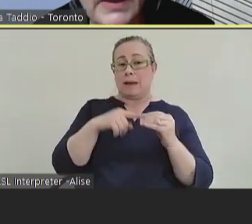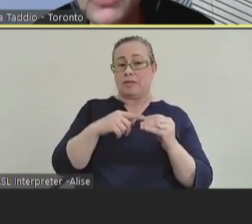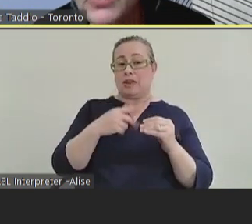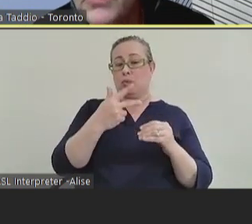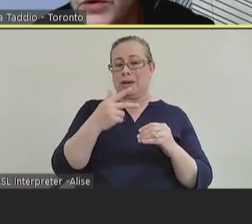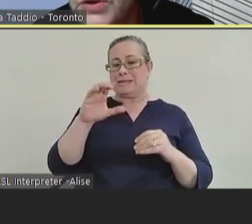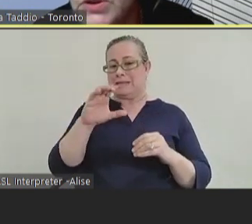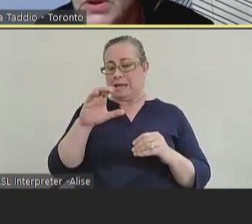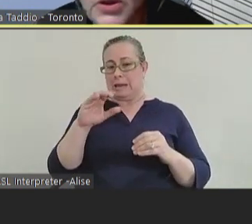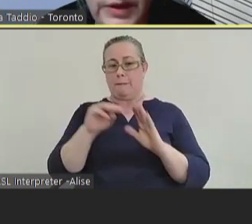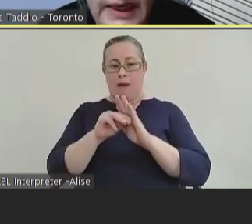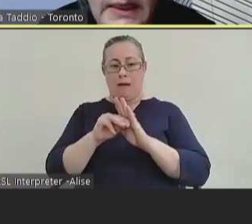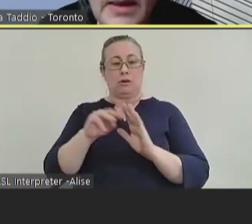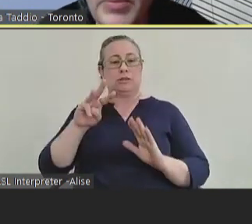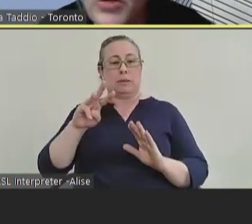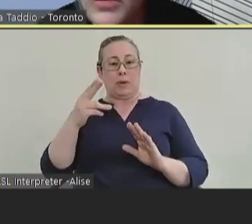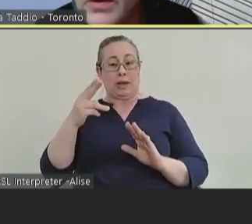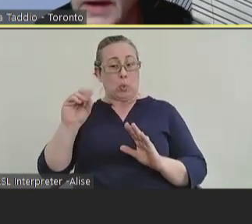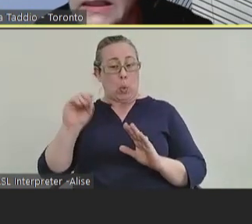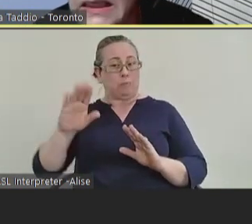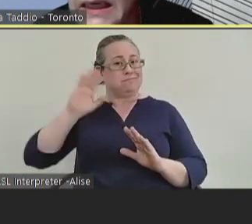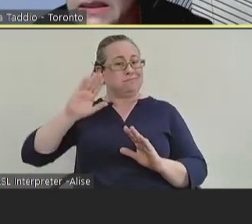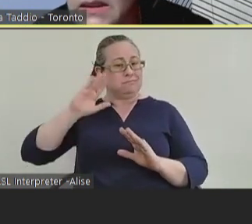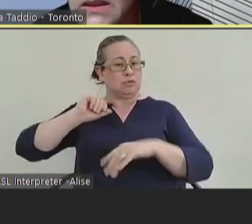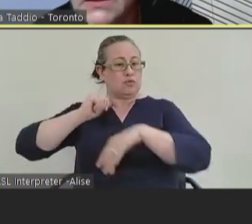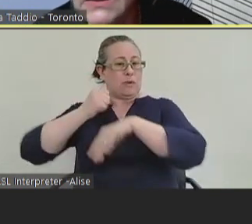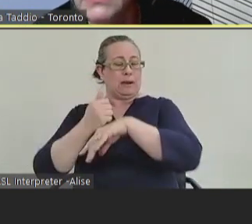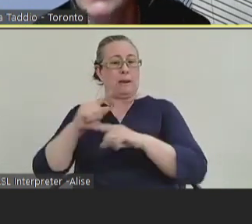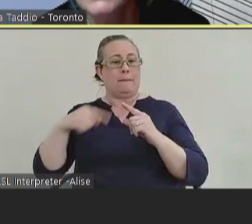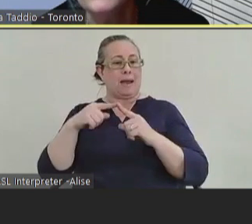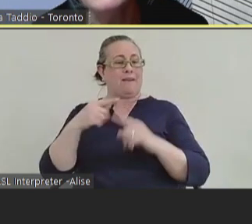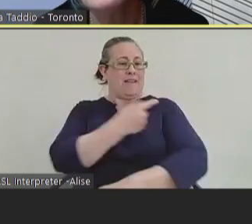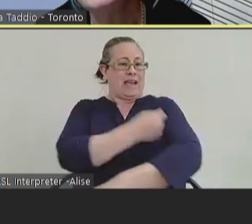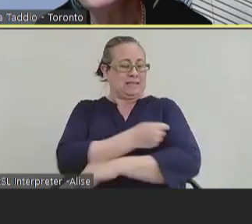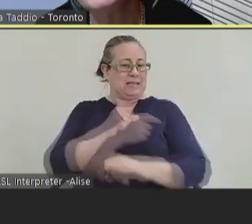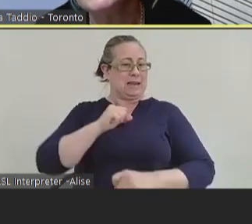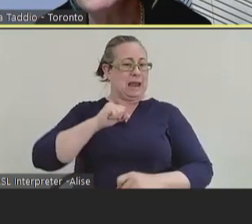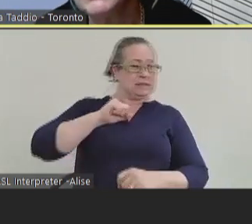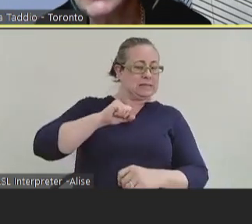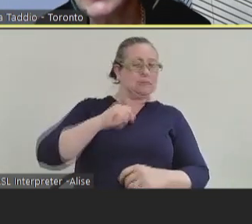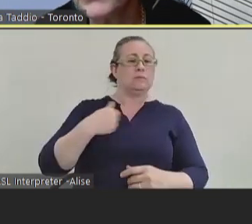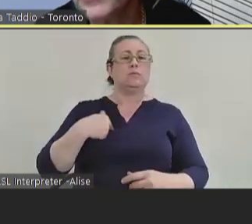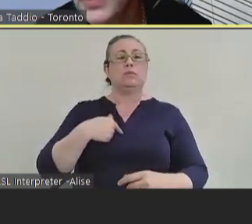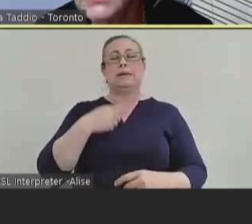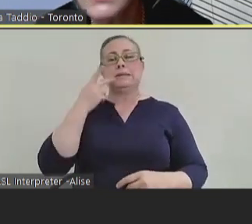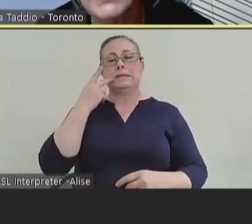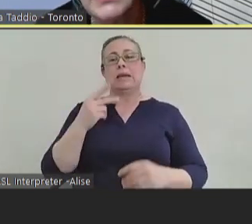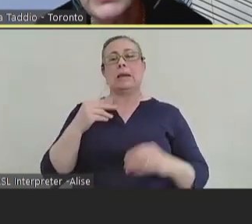had first created about vaccine hesitancy, we see increase in building of trust, and we